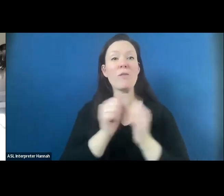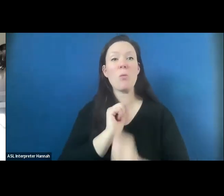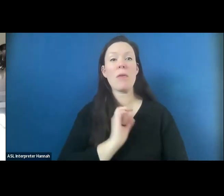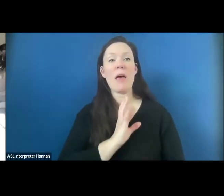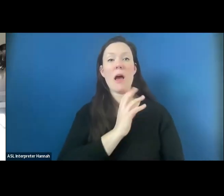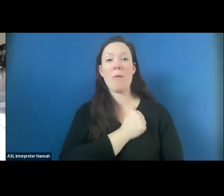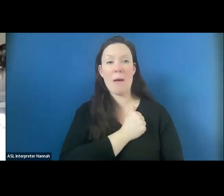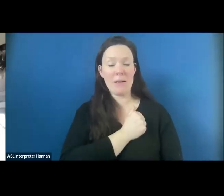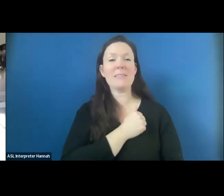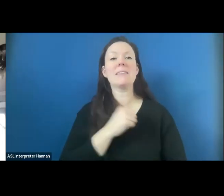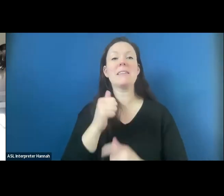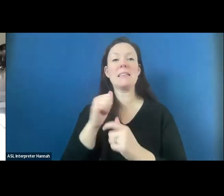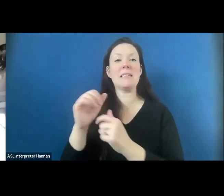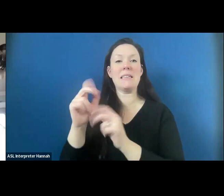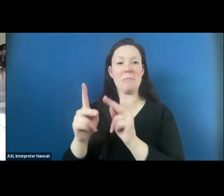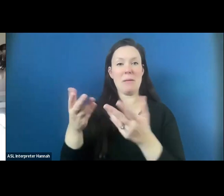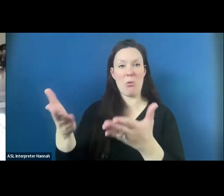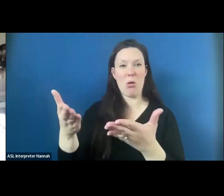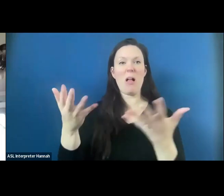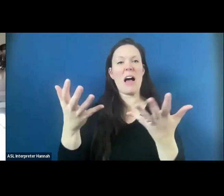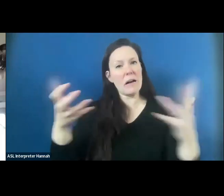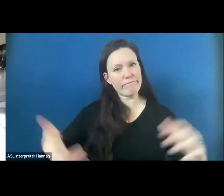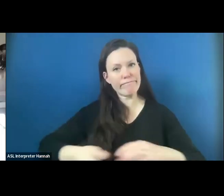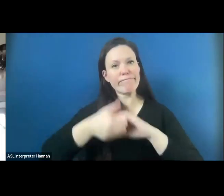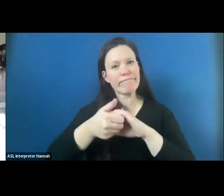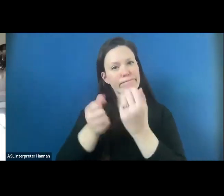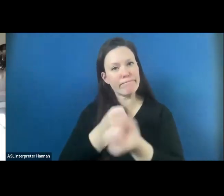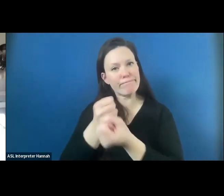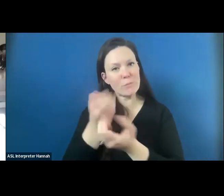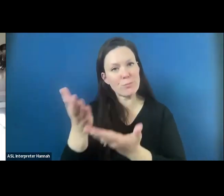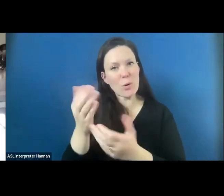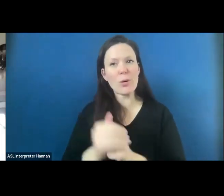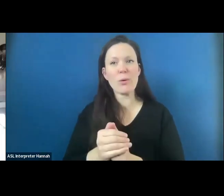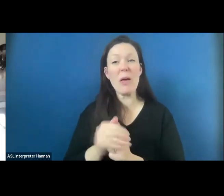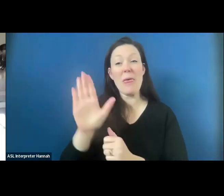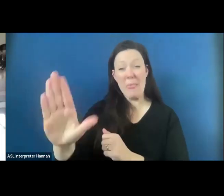And because a lot of what they're currently facing is parallel to a lot of what our indigenous